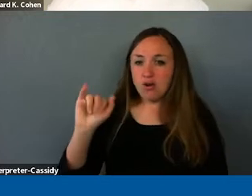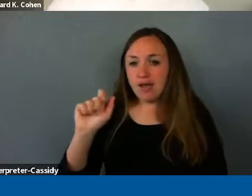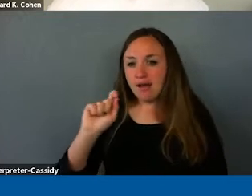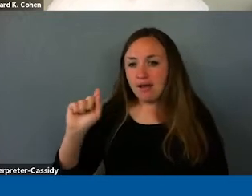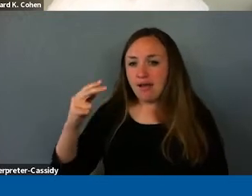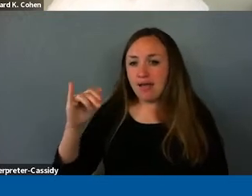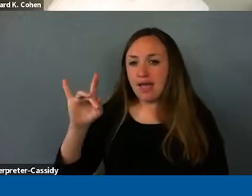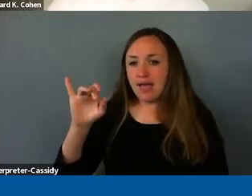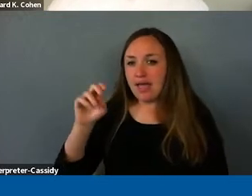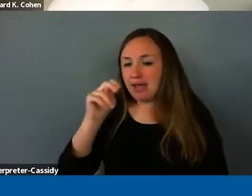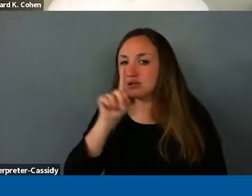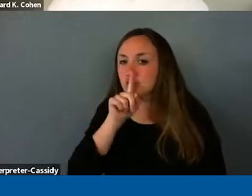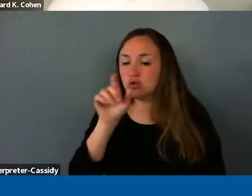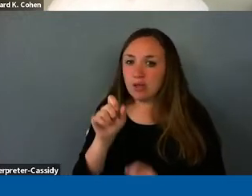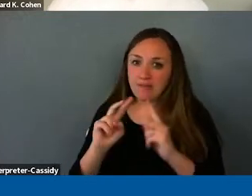if not fully understood and supported properly.